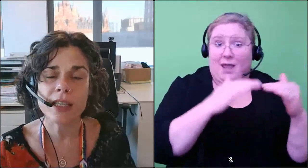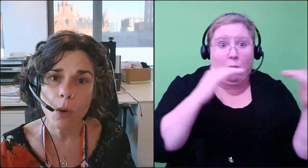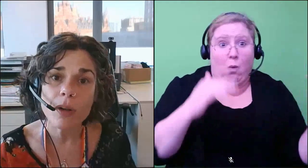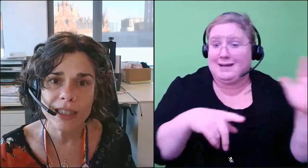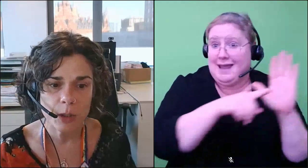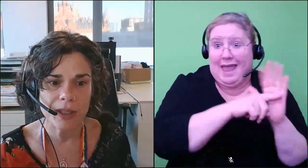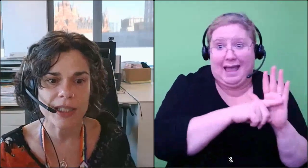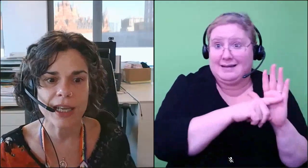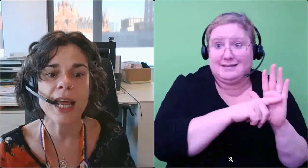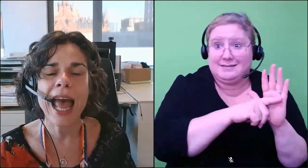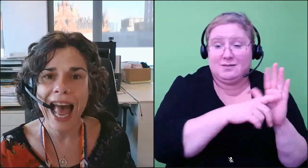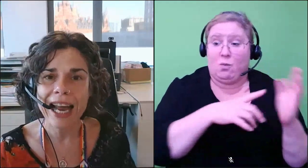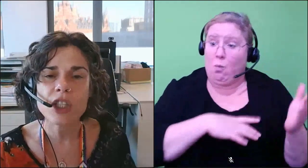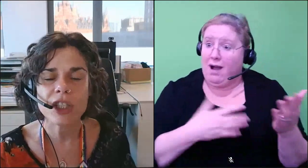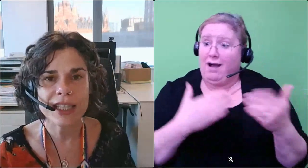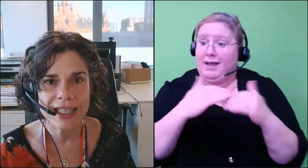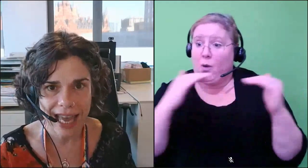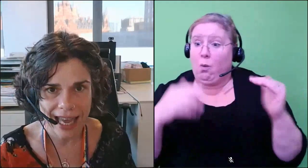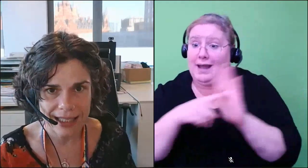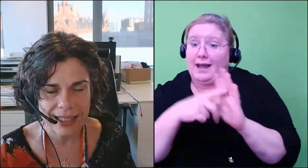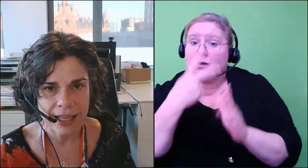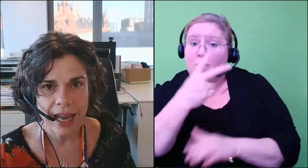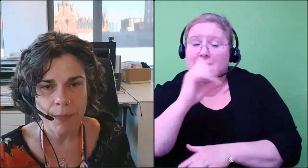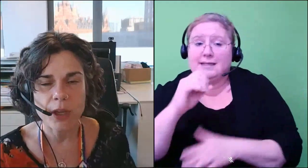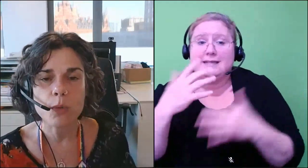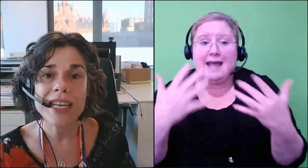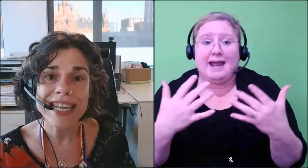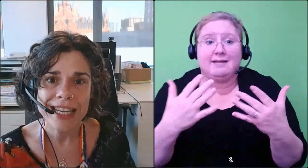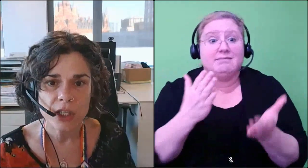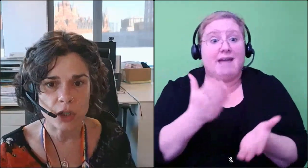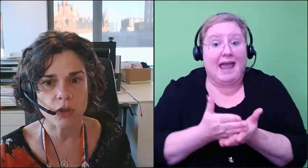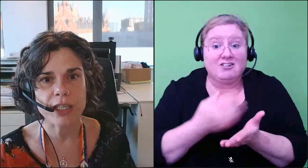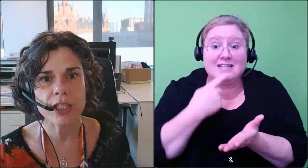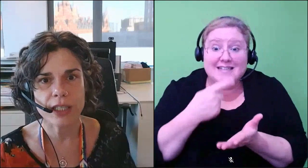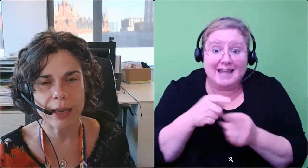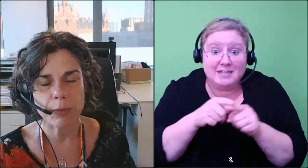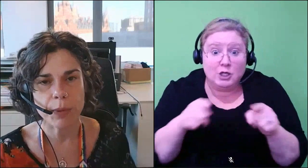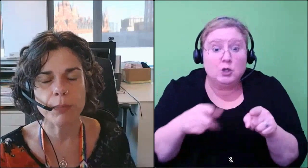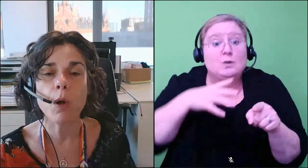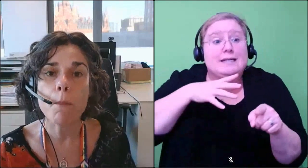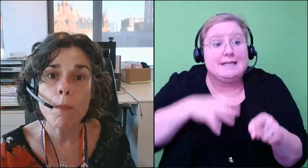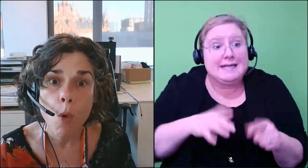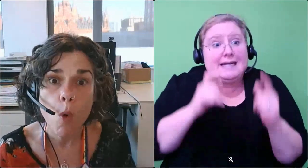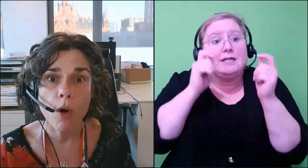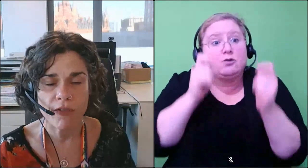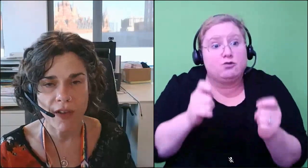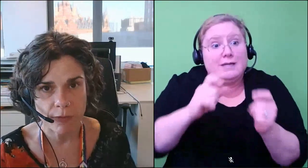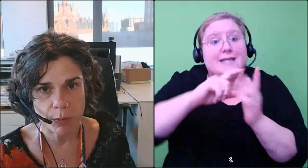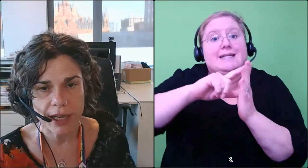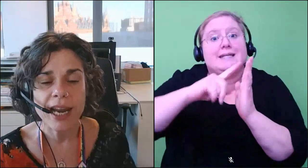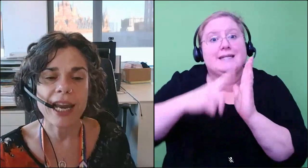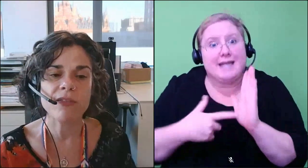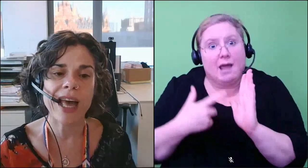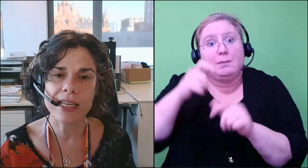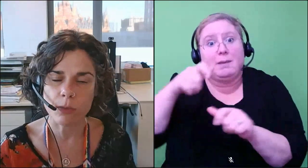the Equality Act 2010 actually says that you need to treat disabled people more favourably if that is a reasonable adjustment.